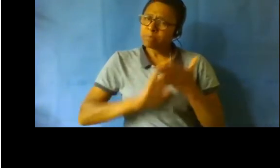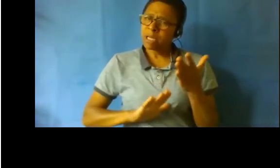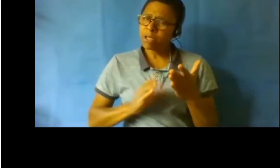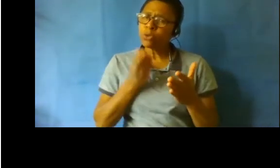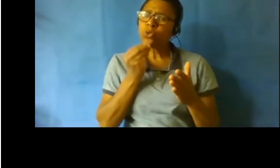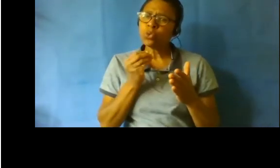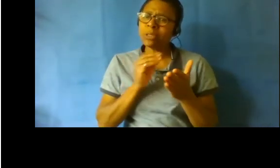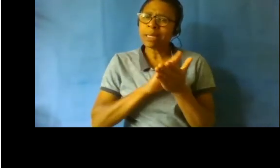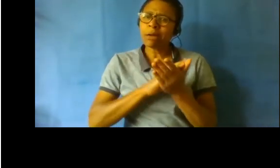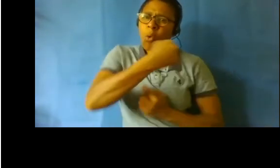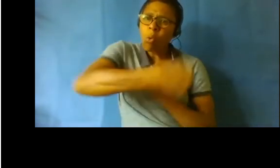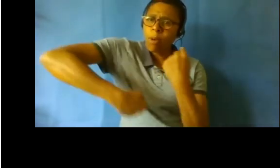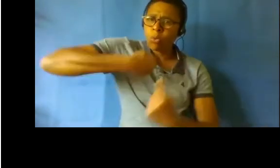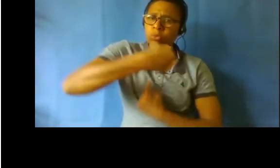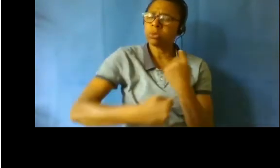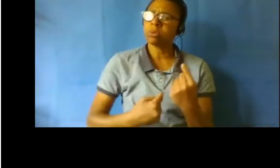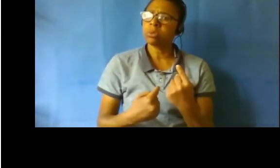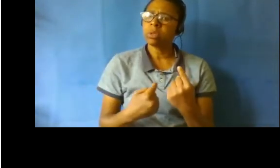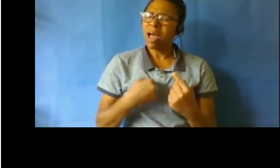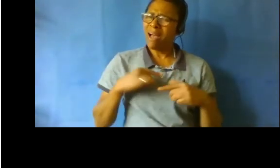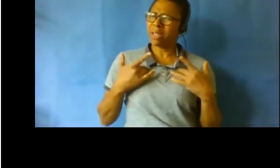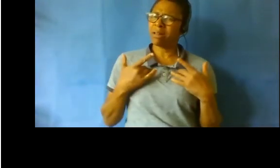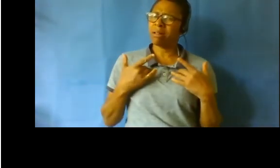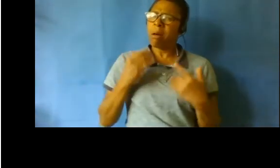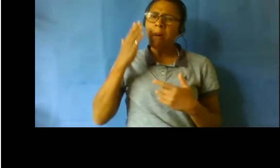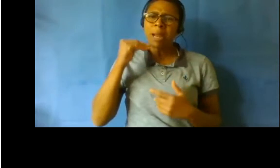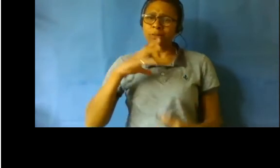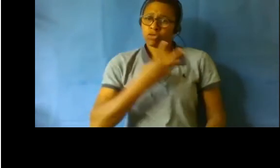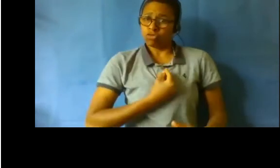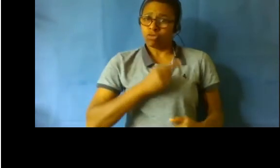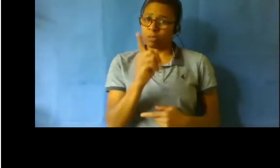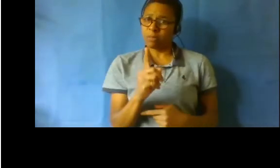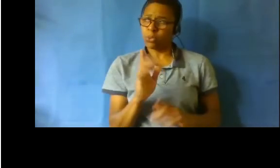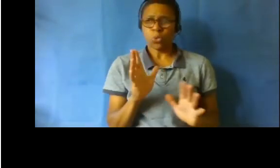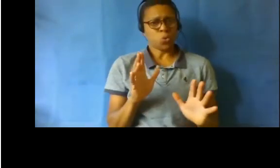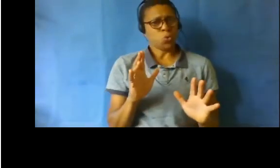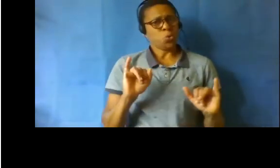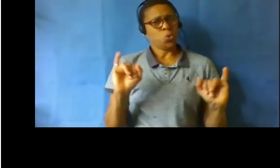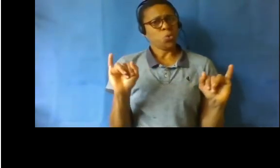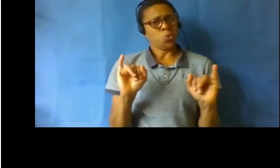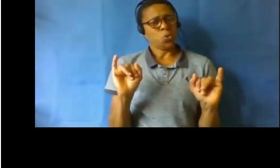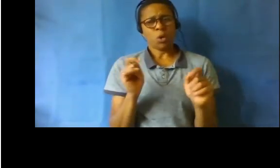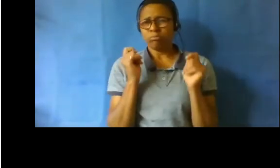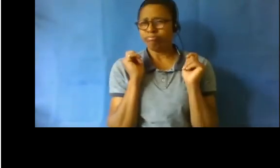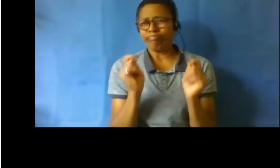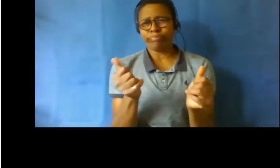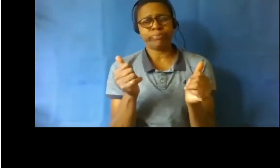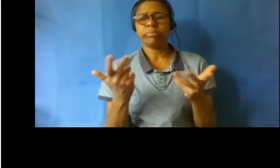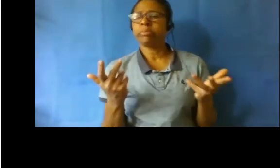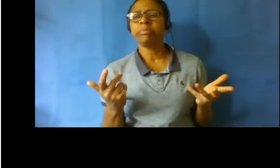looking out for my own medical needs is necessary I'm thinking I should have done more research into the side effects but you expect your doctor to know these